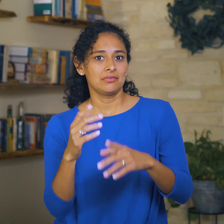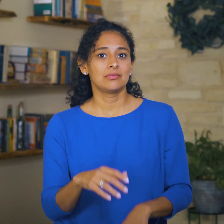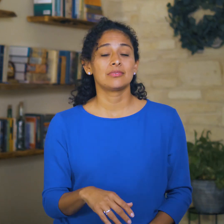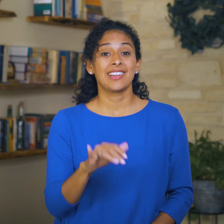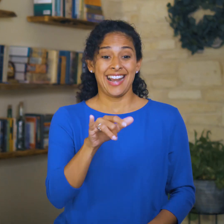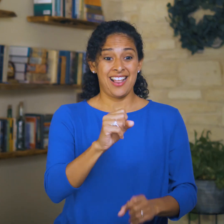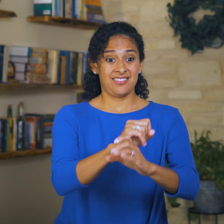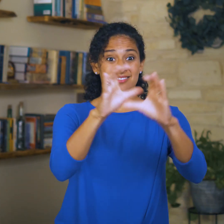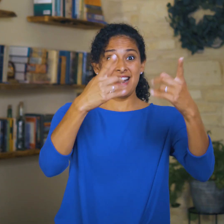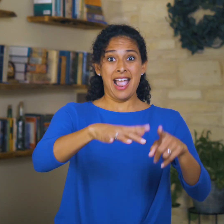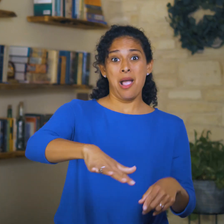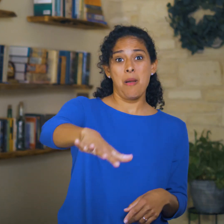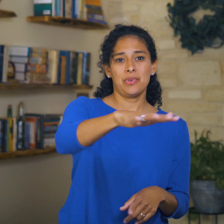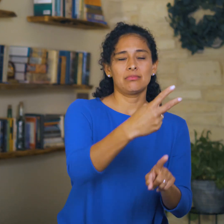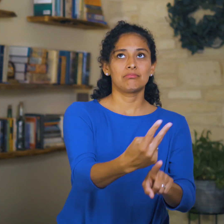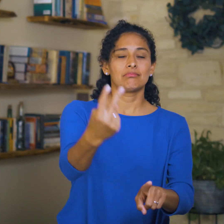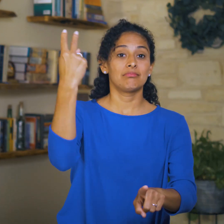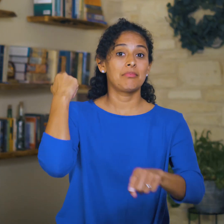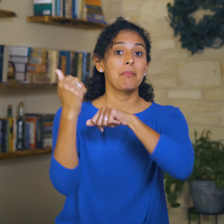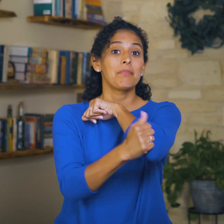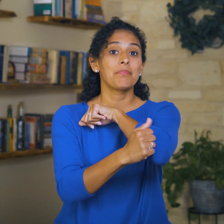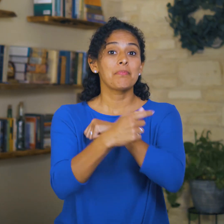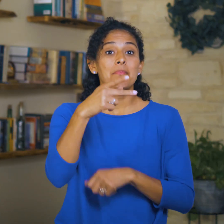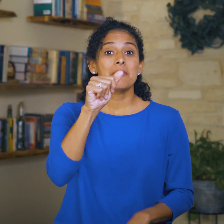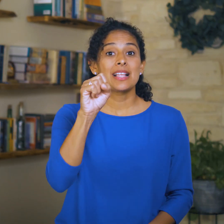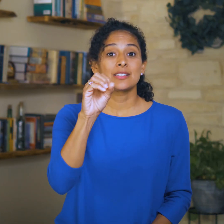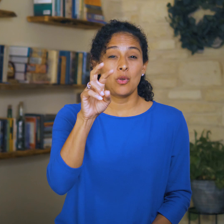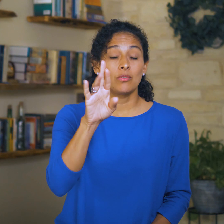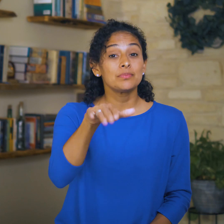This scene is reminiscent of the Passover,